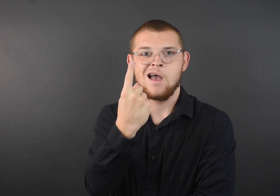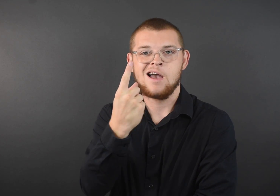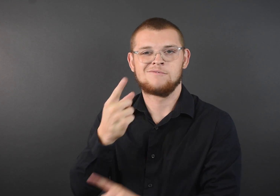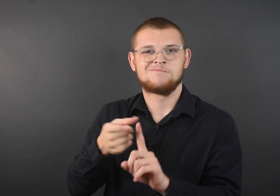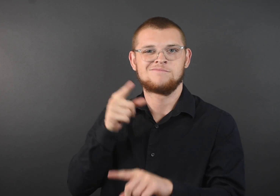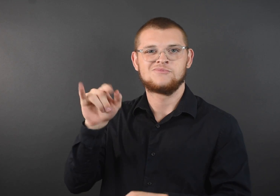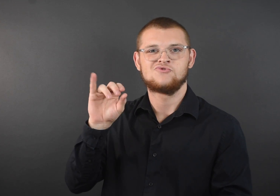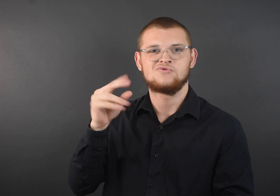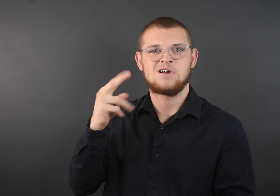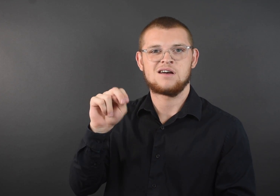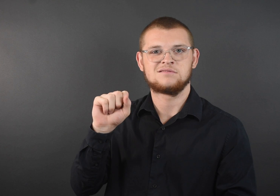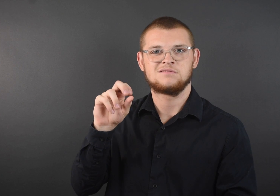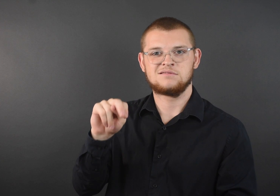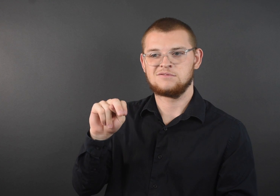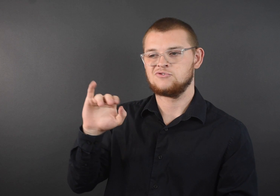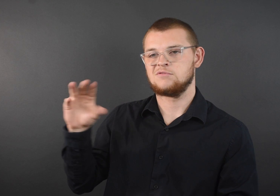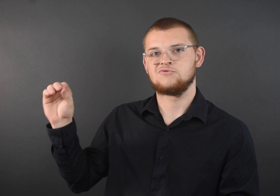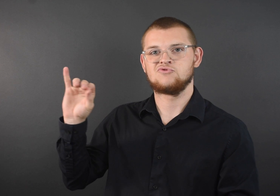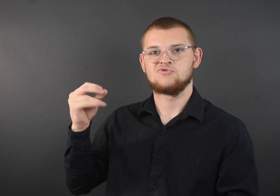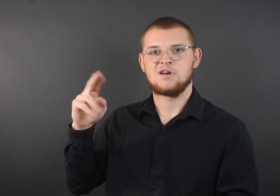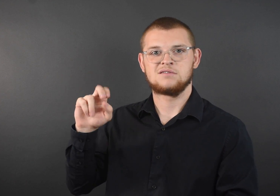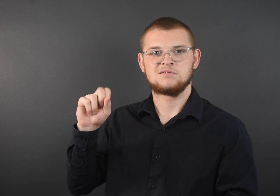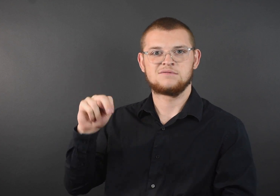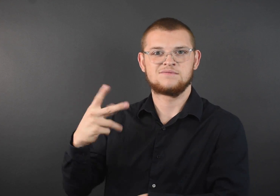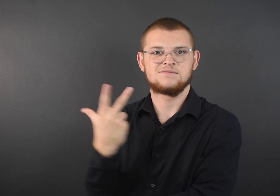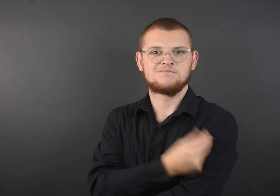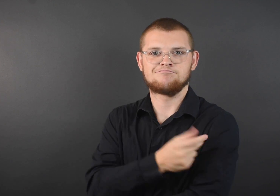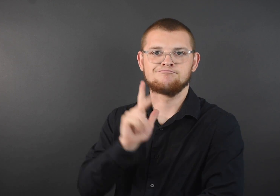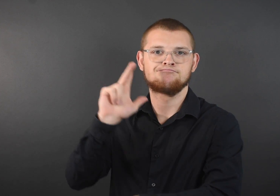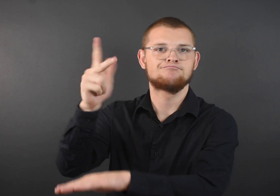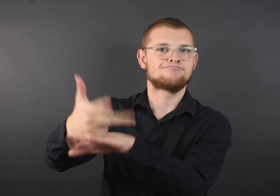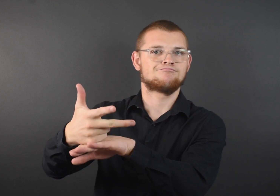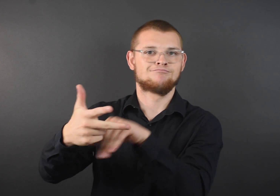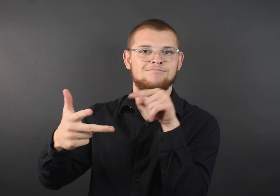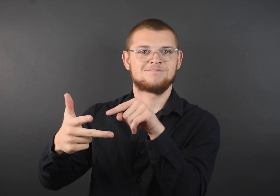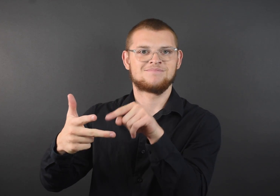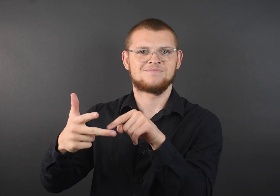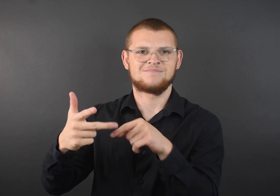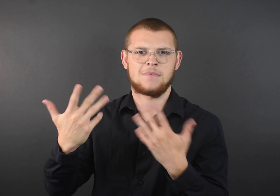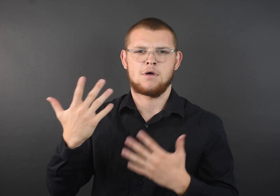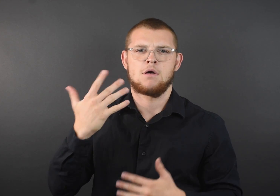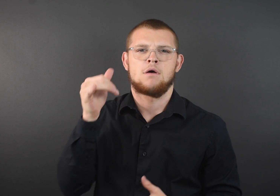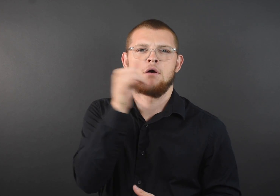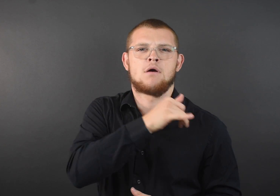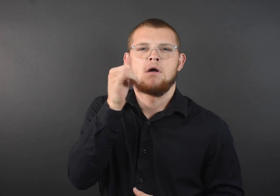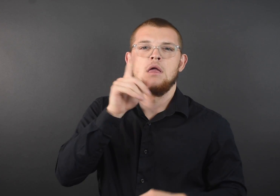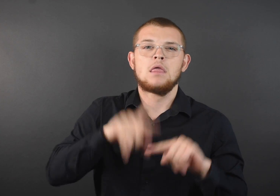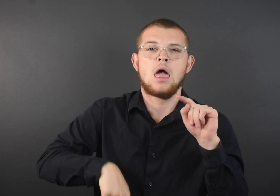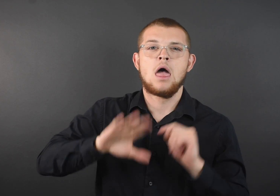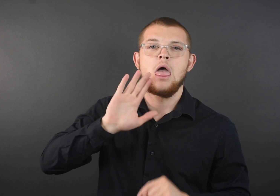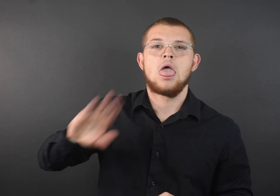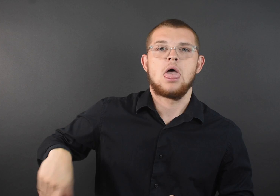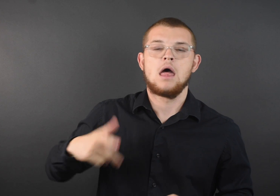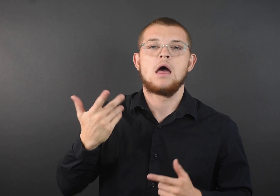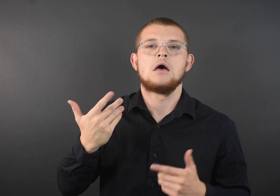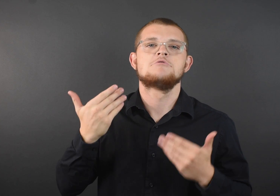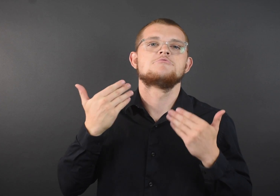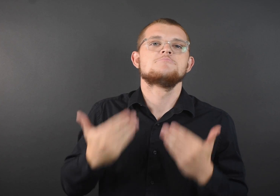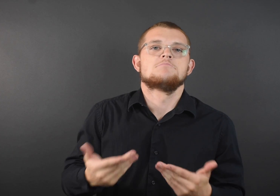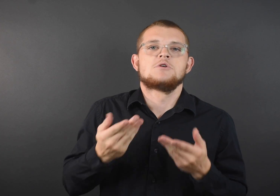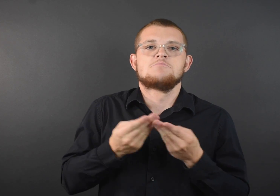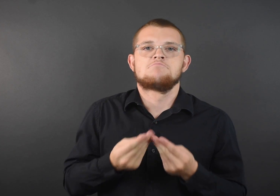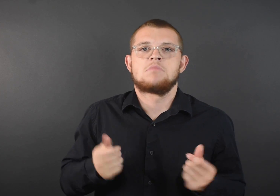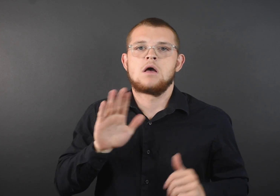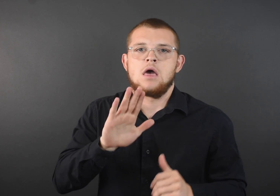mobile unit was too good to pass up, easing her anxiety after hearing "horror stories" from those